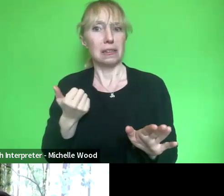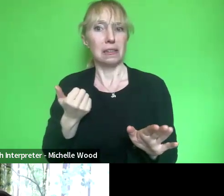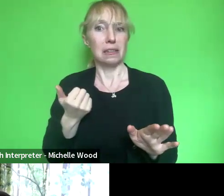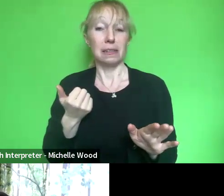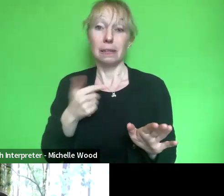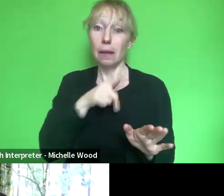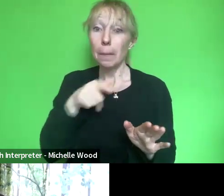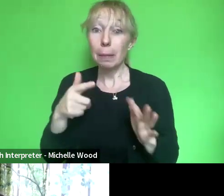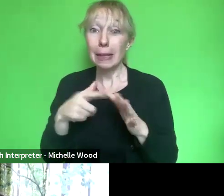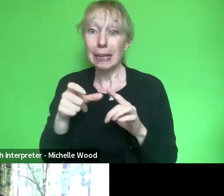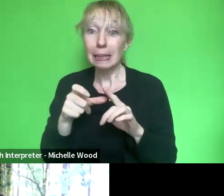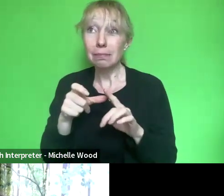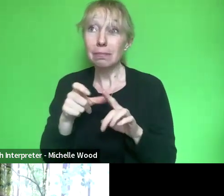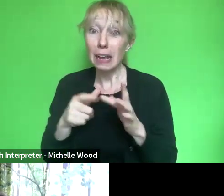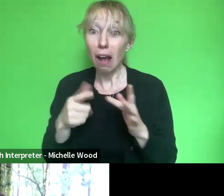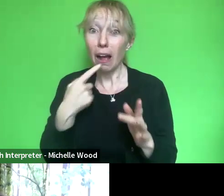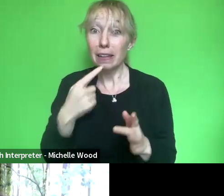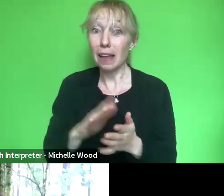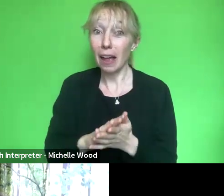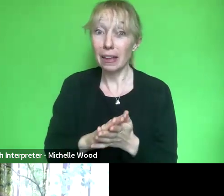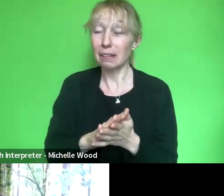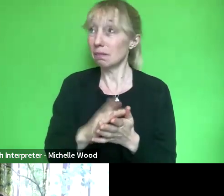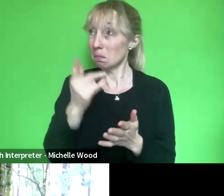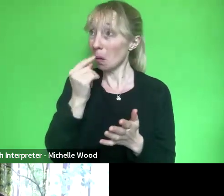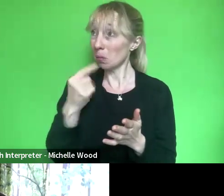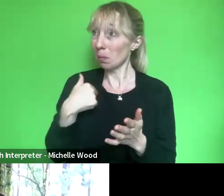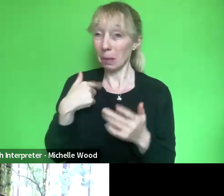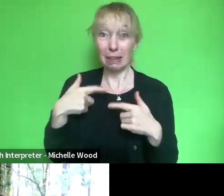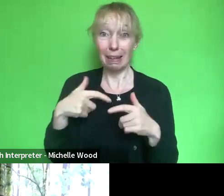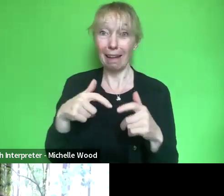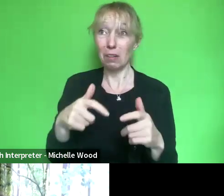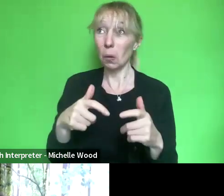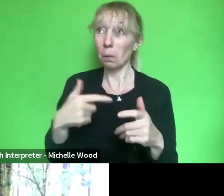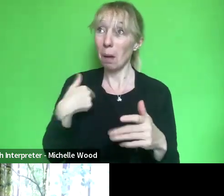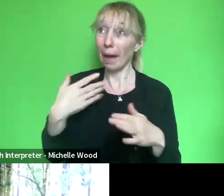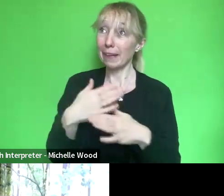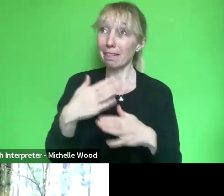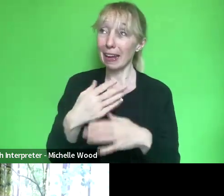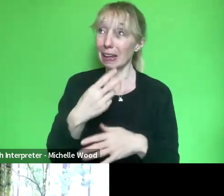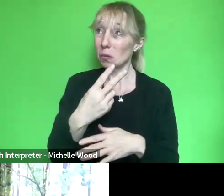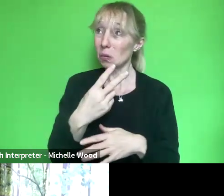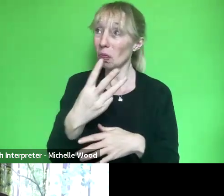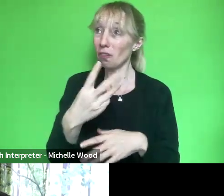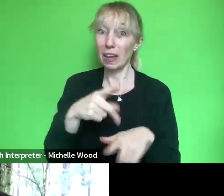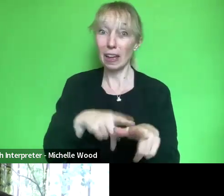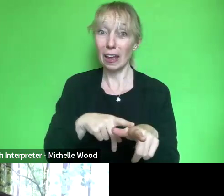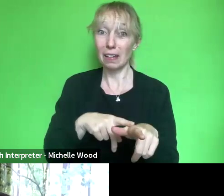"Have I still got a career? Is there still gonna be something that's happening in two or three years' time?" I believe it will.